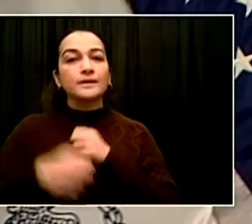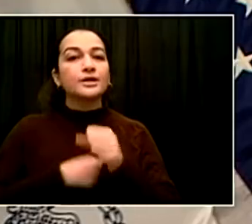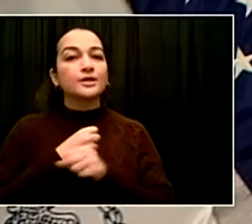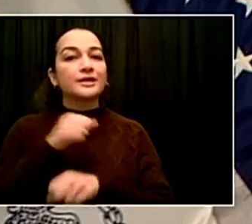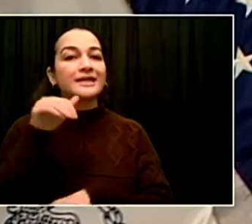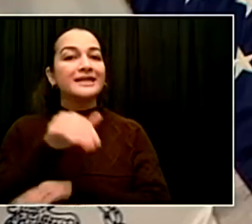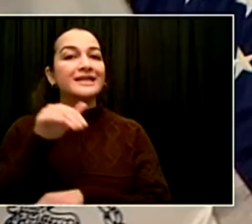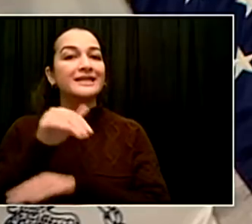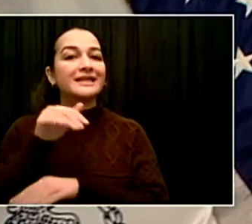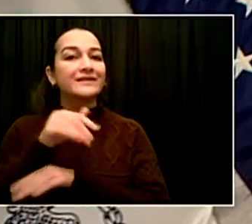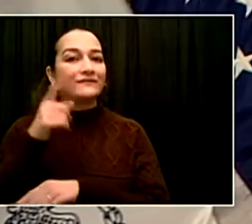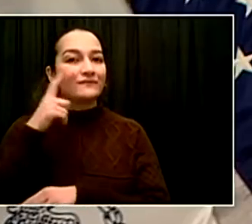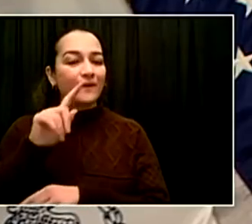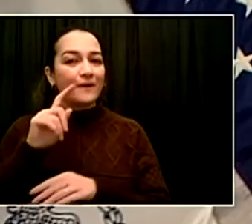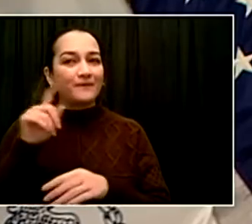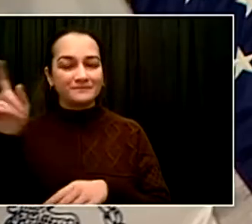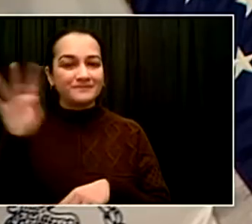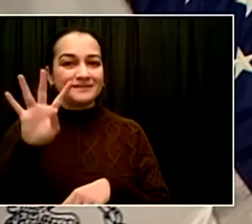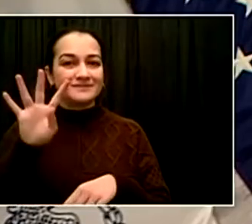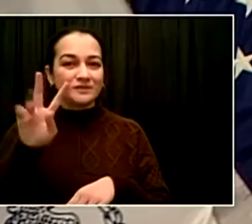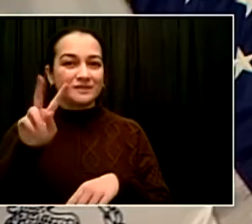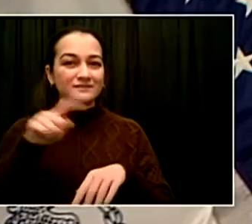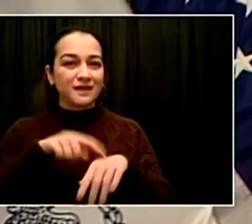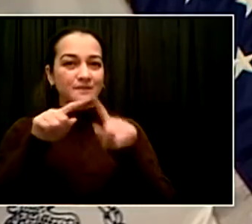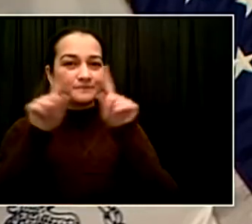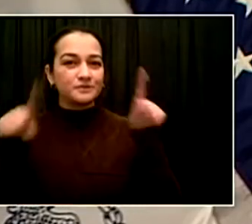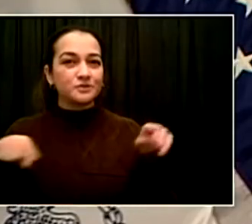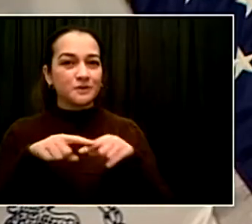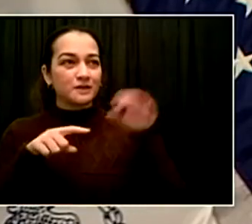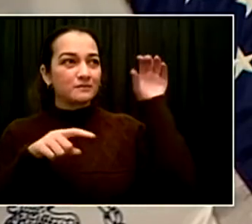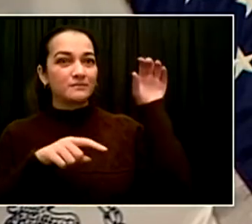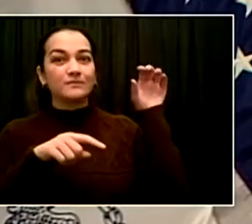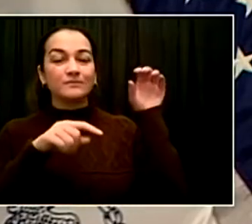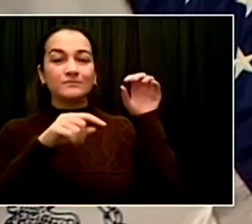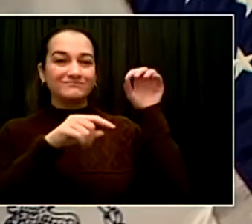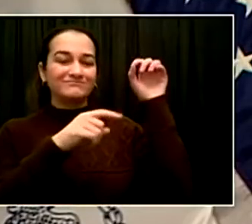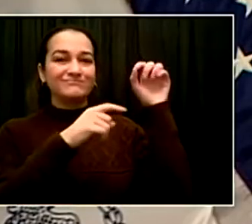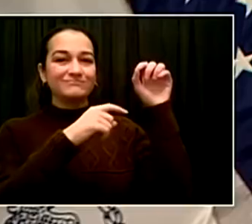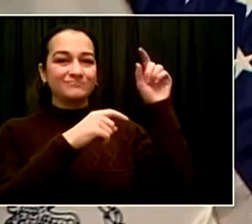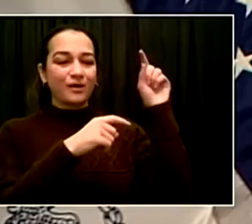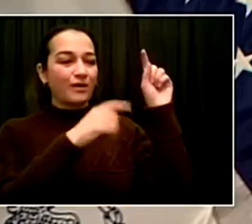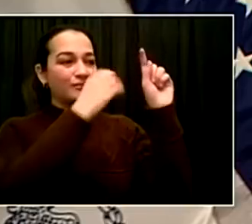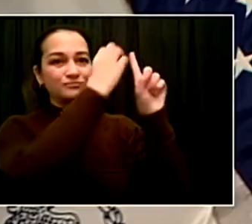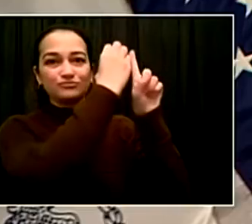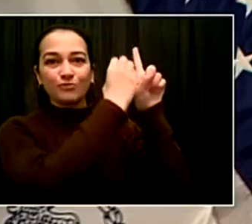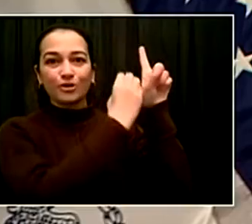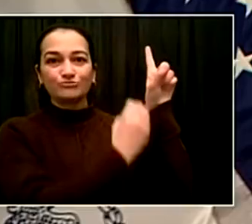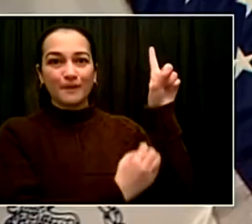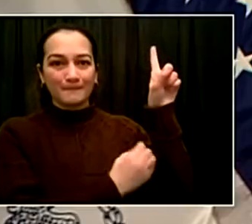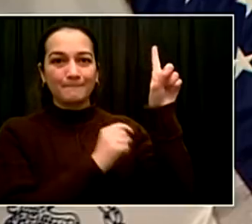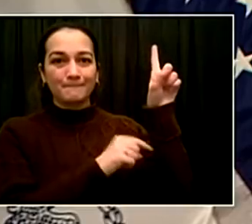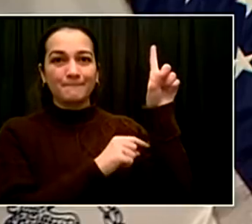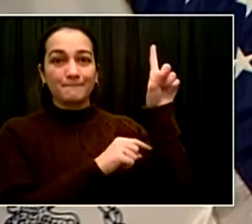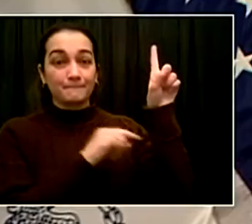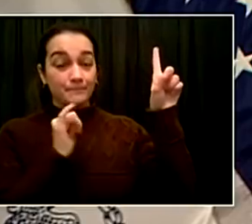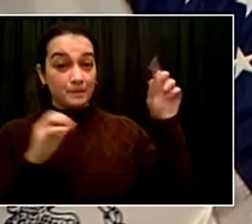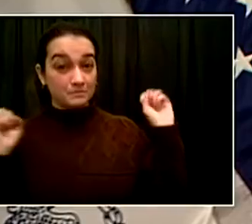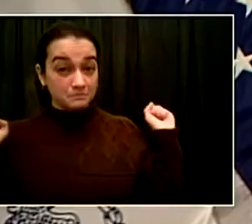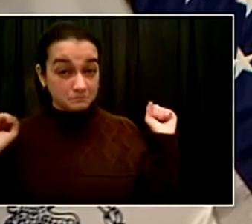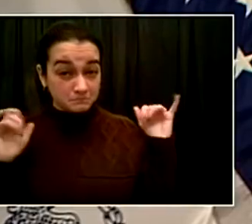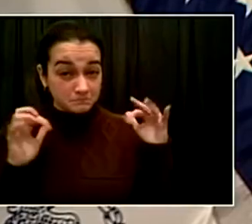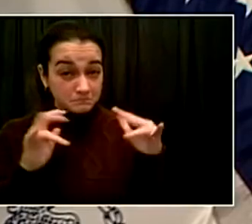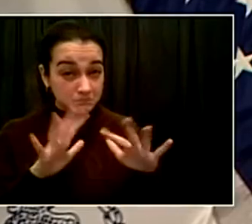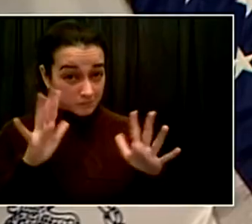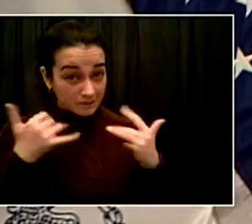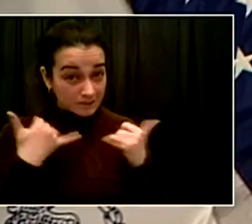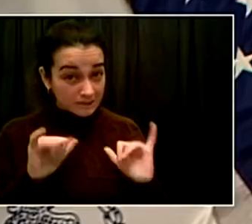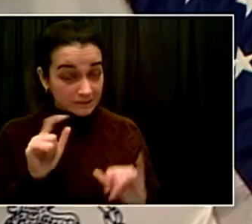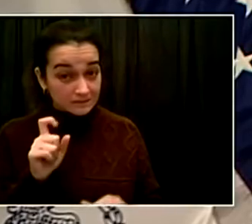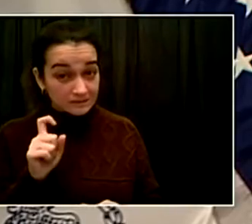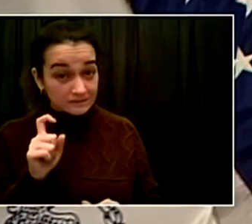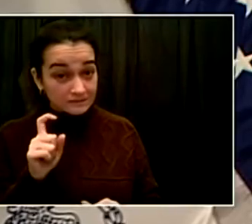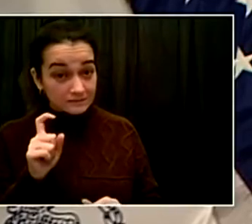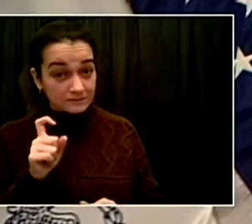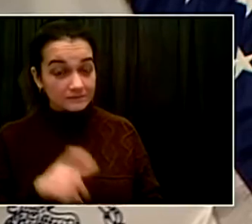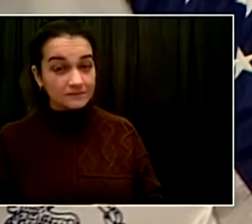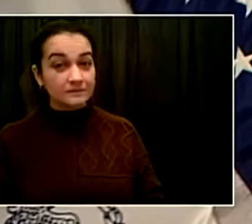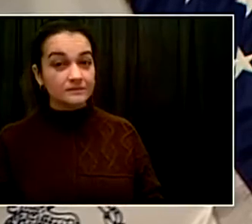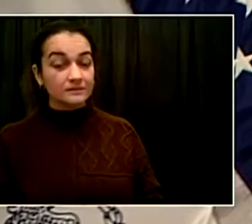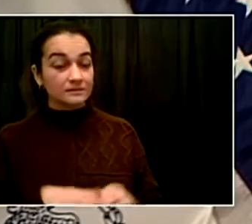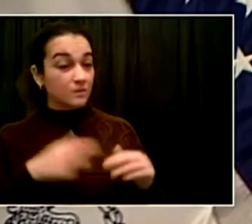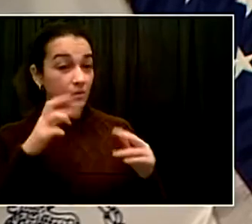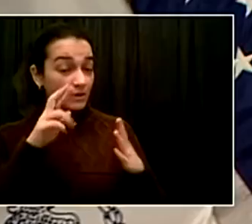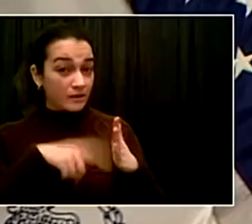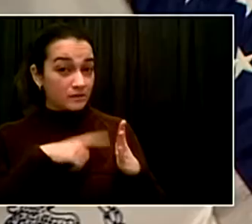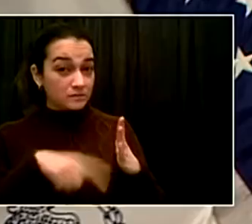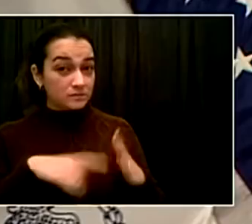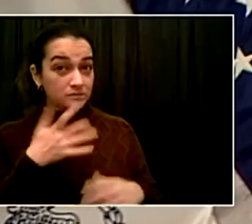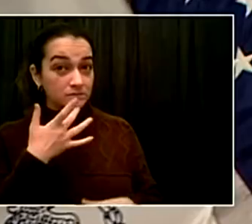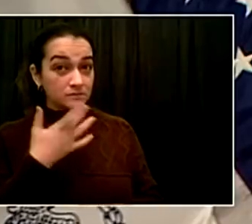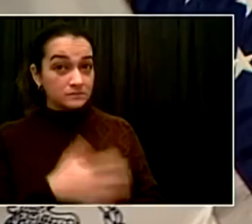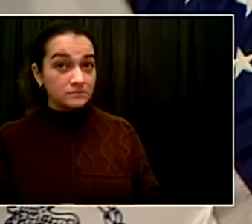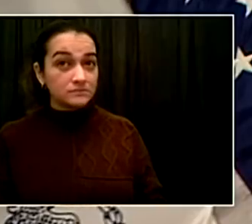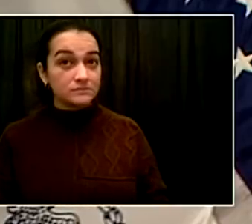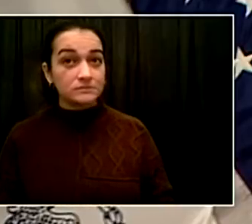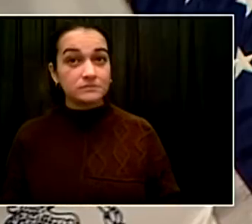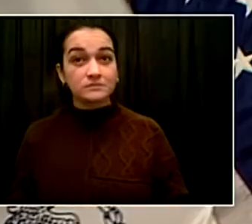IN OUTDOOR SPACE AND GIVEN ALL